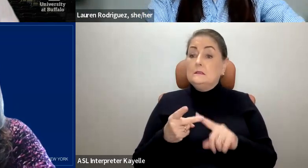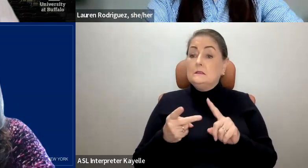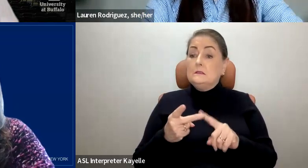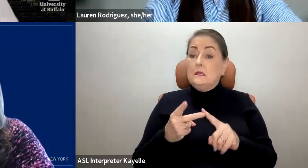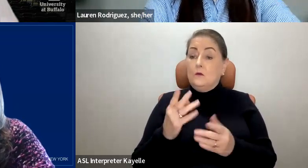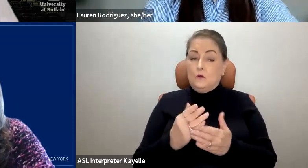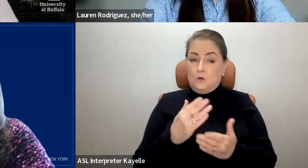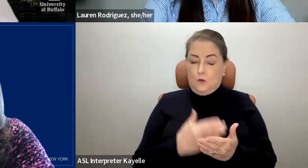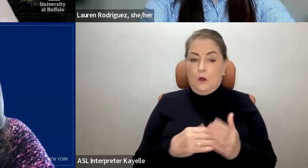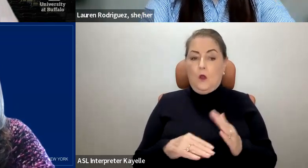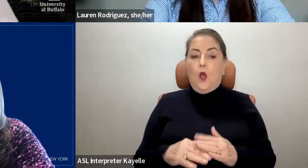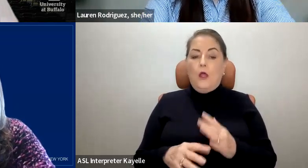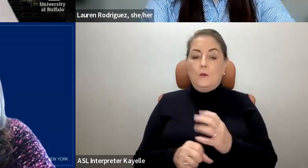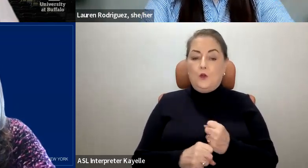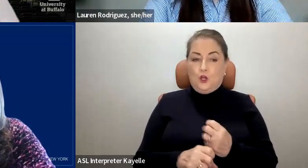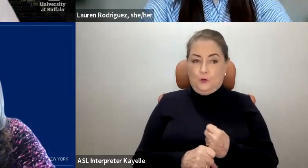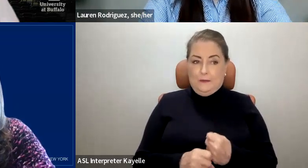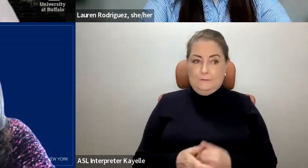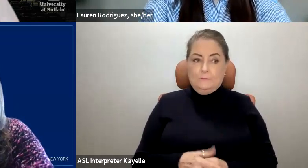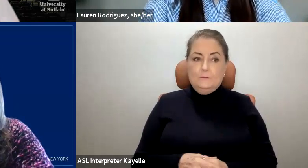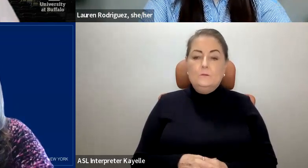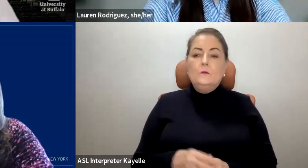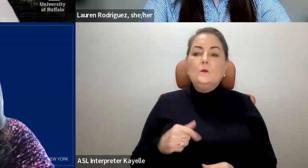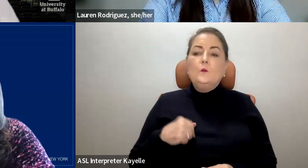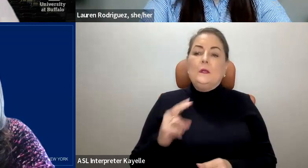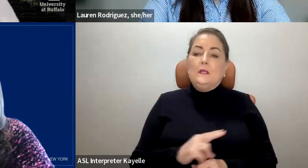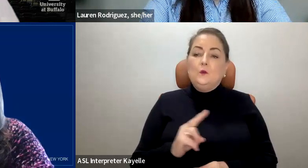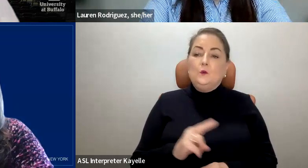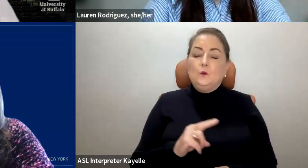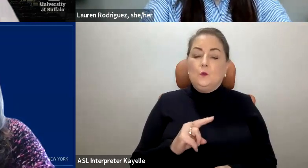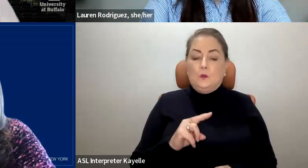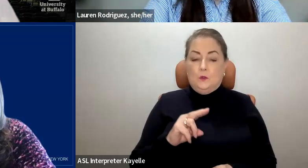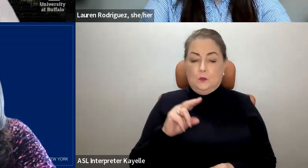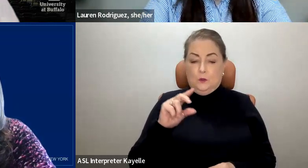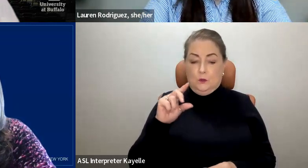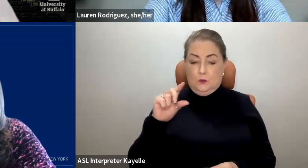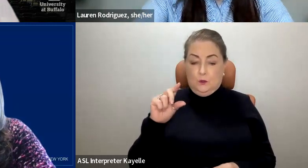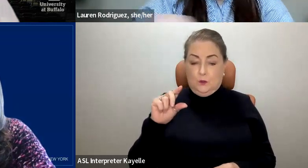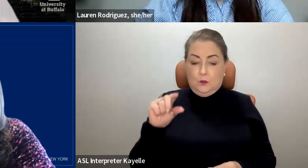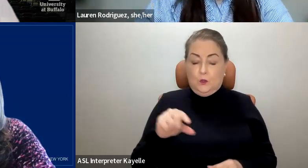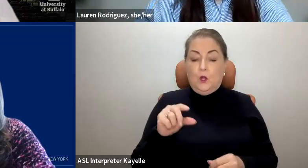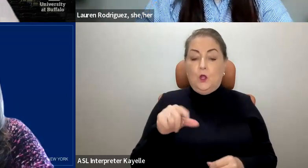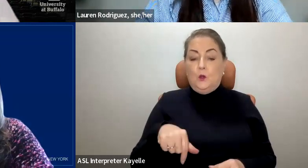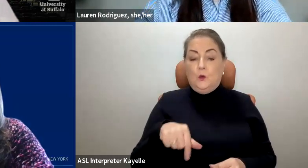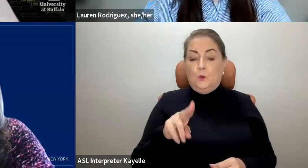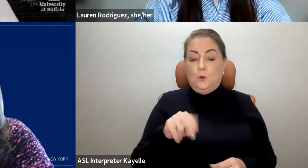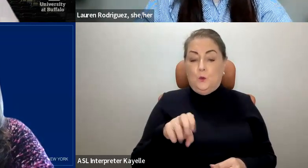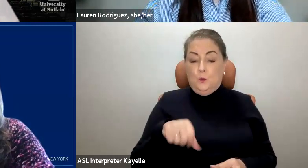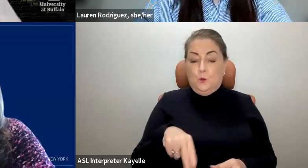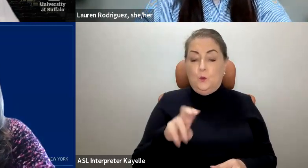be on the procurement process. We are using D-Q University as the foundation for this training, SUNY does have a